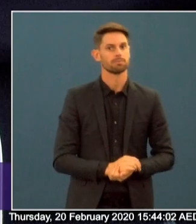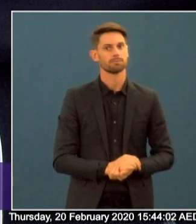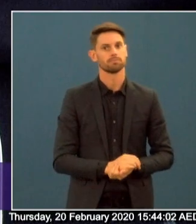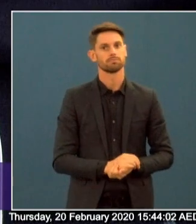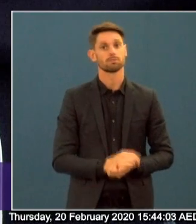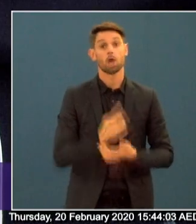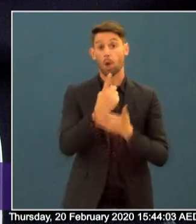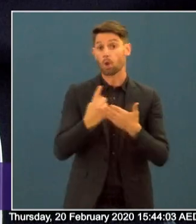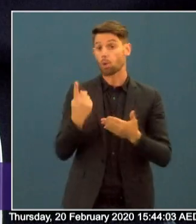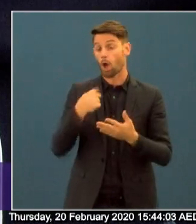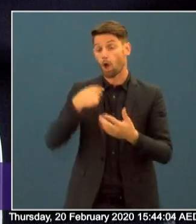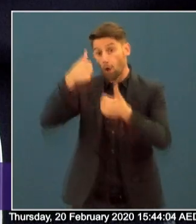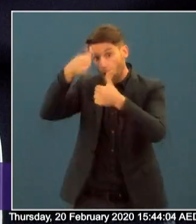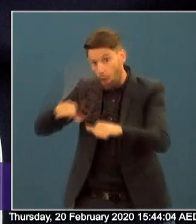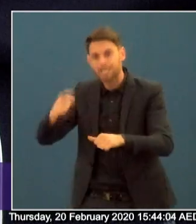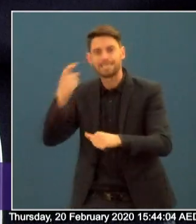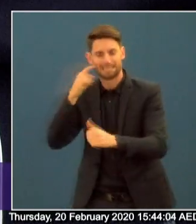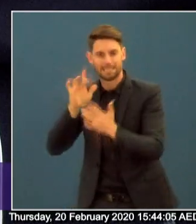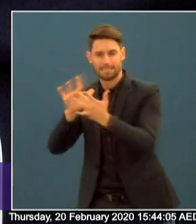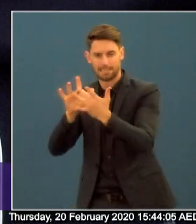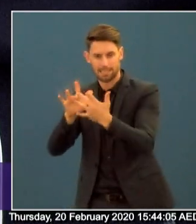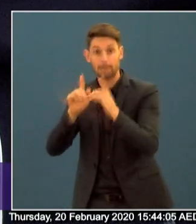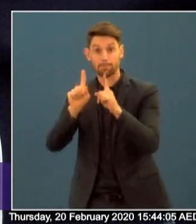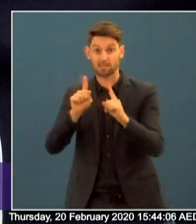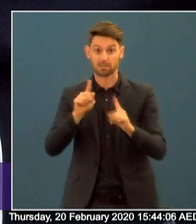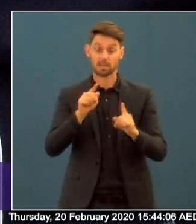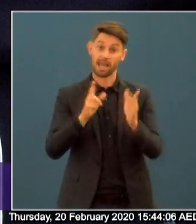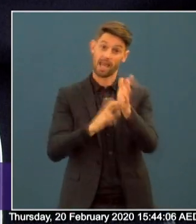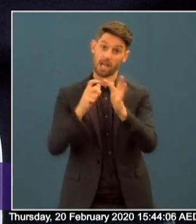but there's a breakdown in the information that can be shared.